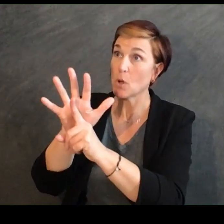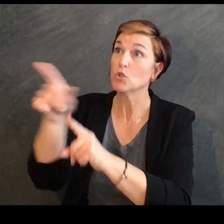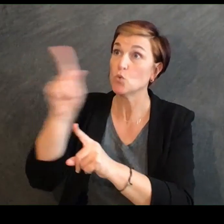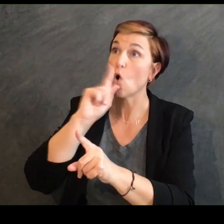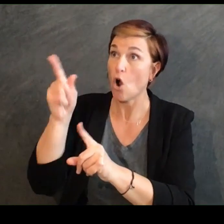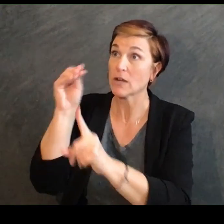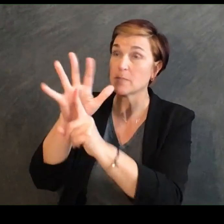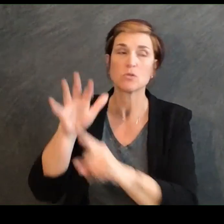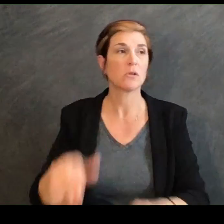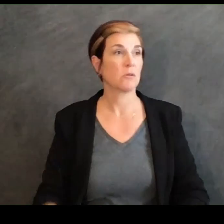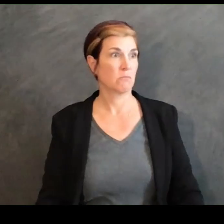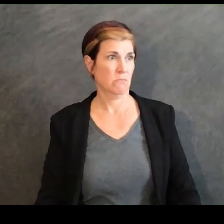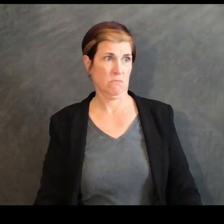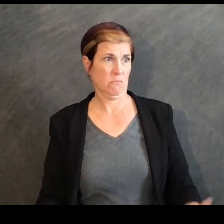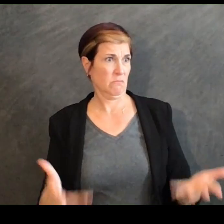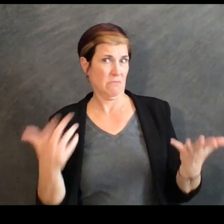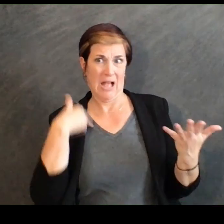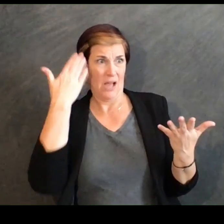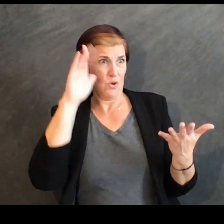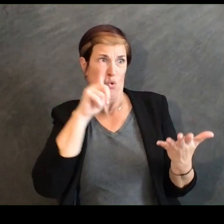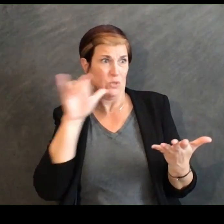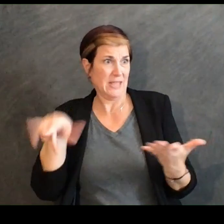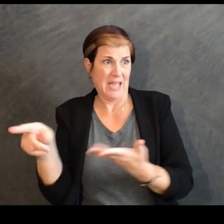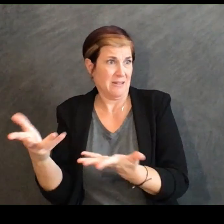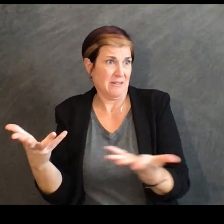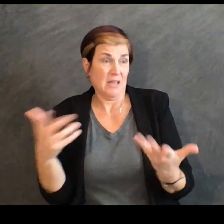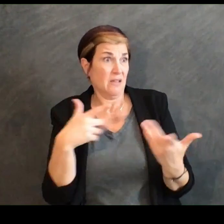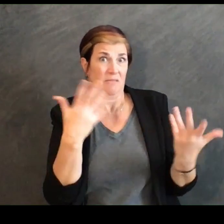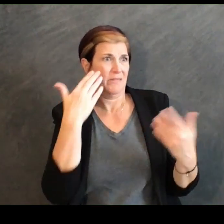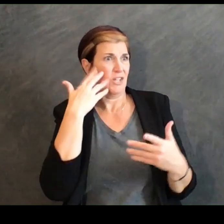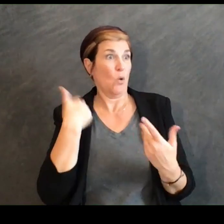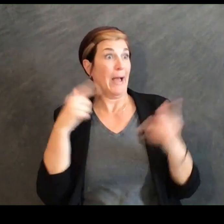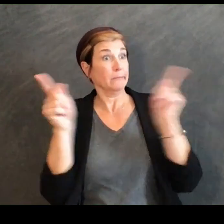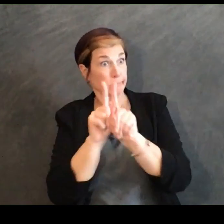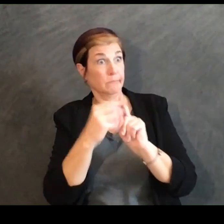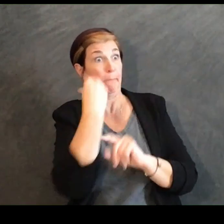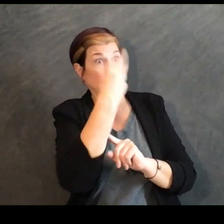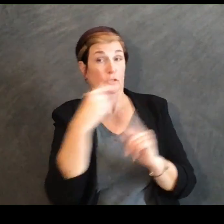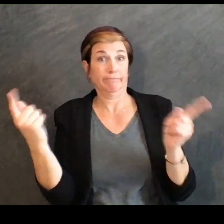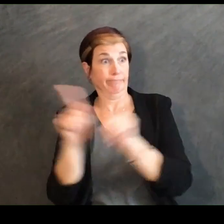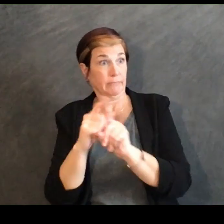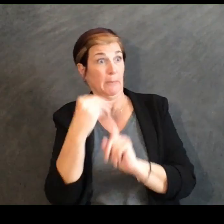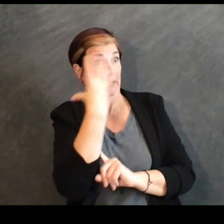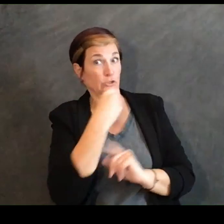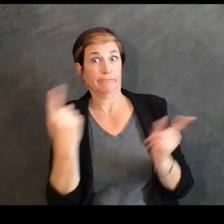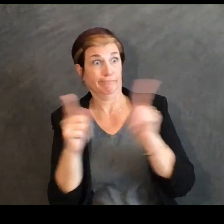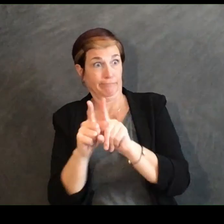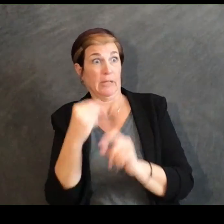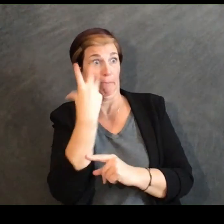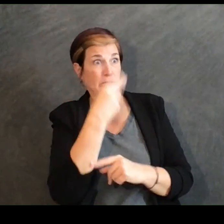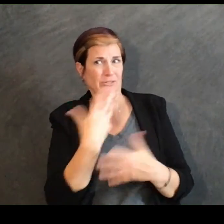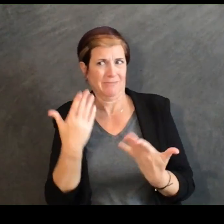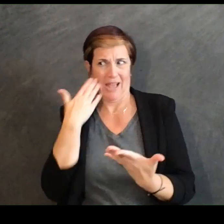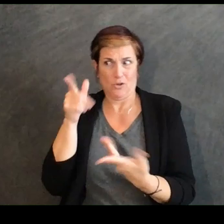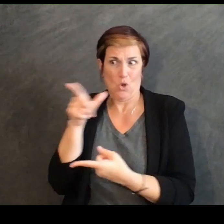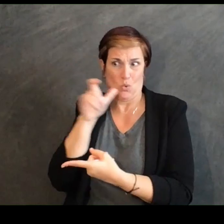it I have no idea who he is but I take pictures and it lasts for literally seconds I don't know the gentleman that we're talking about have no idea who he